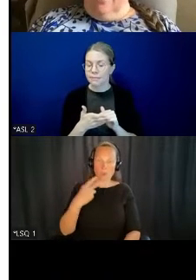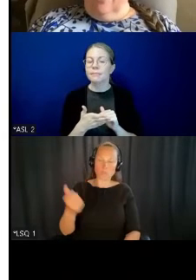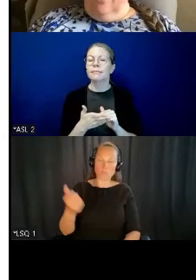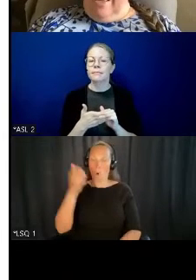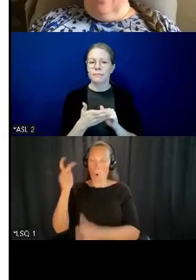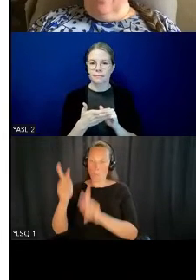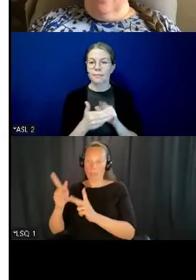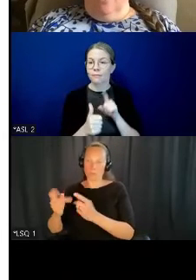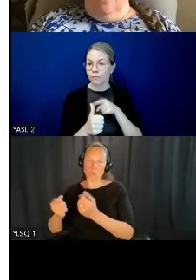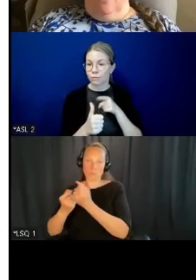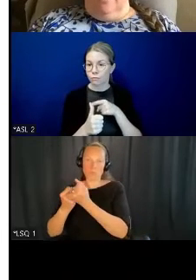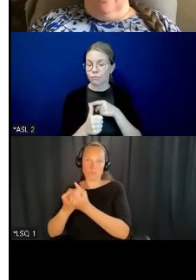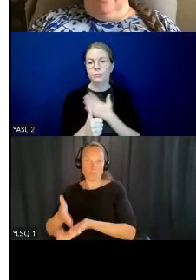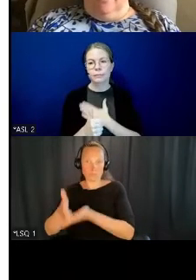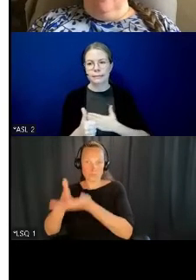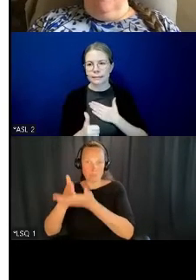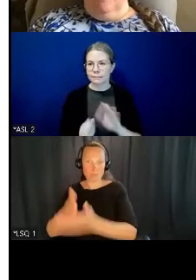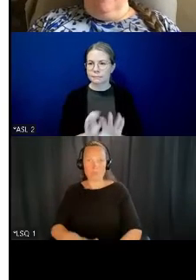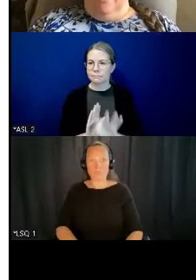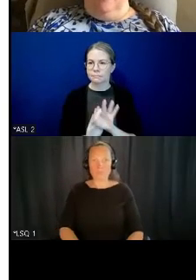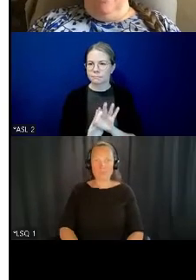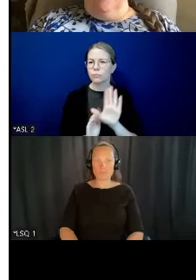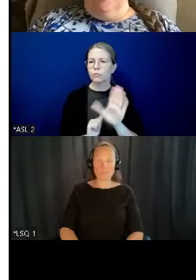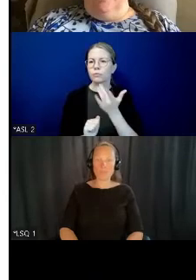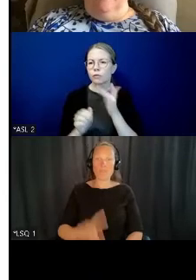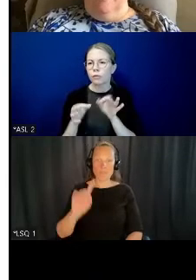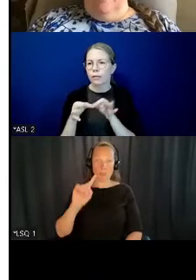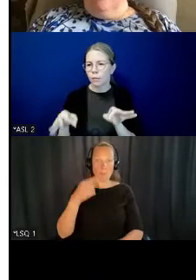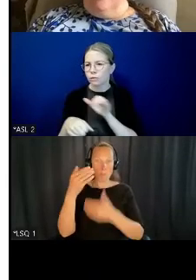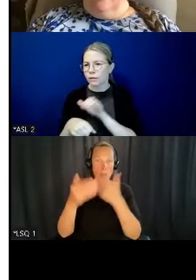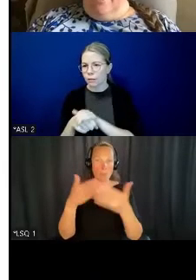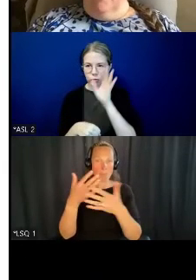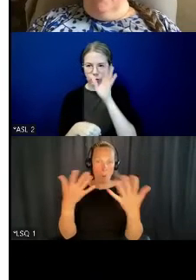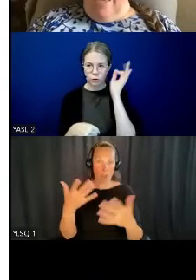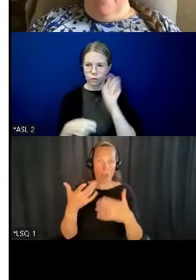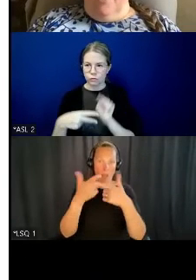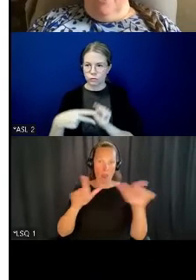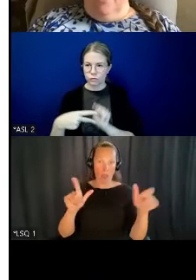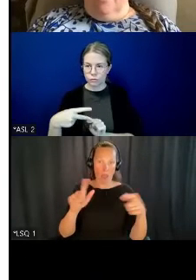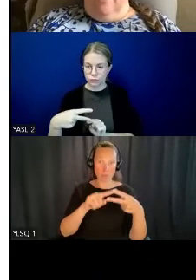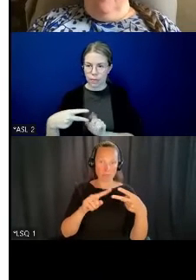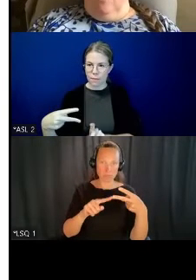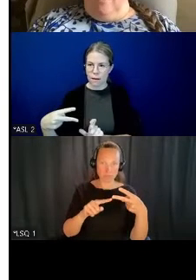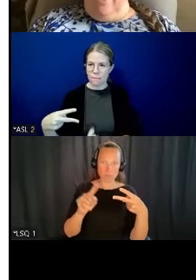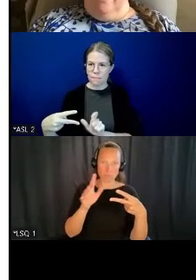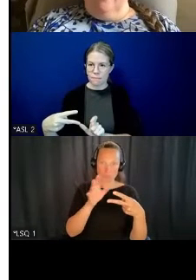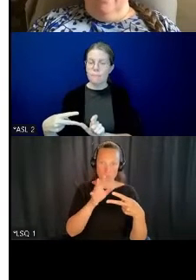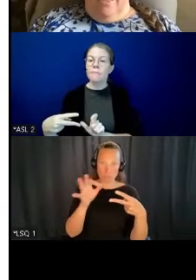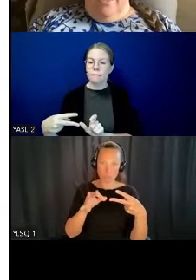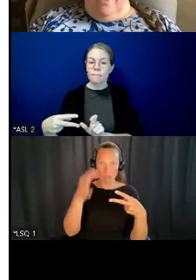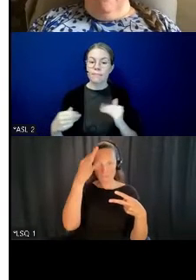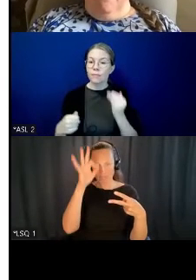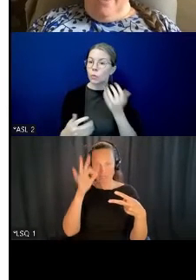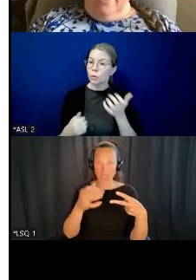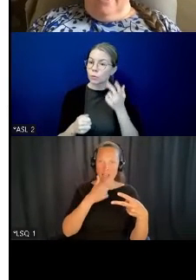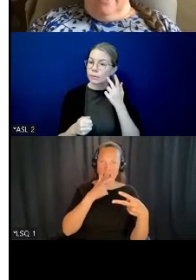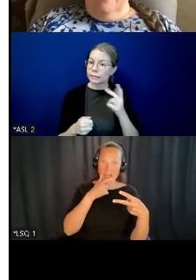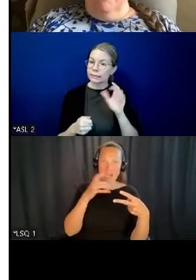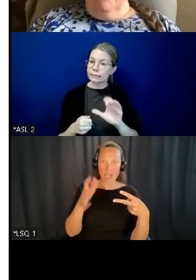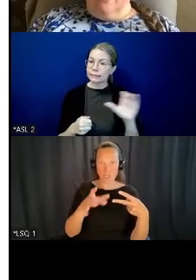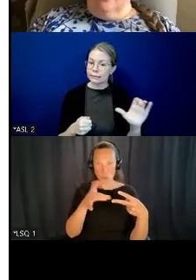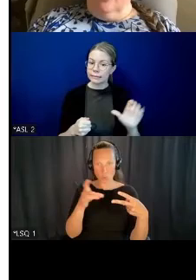SELECT YOUR LANGUAGE USING THE INTERPRETATION OPTION. ENABLE CAPTIONS, IF REQUIRED. AND FINALLY,